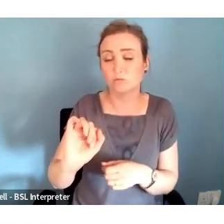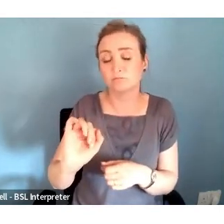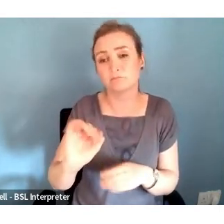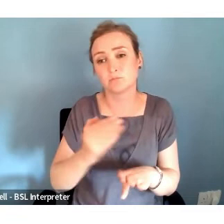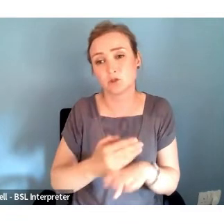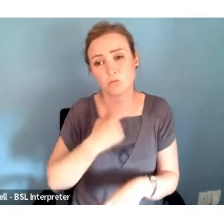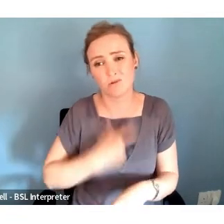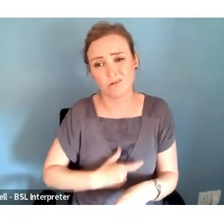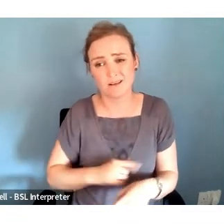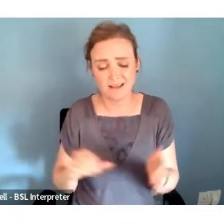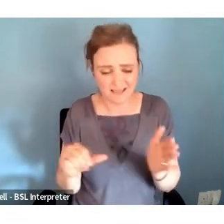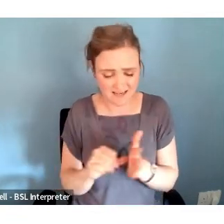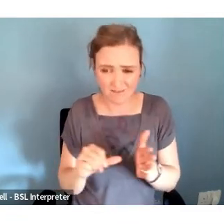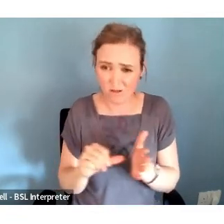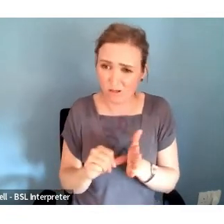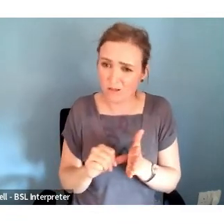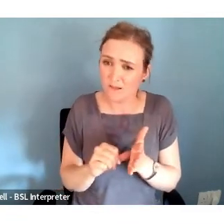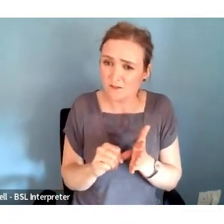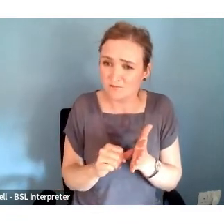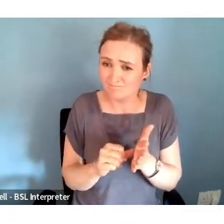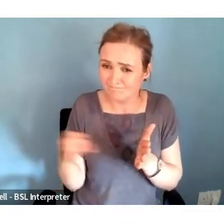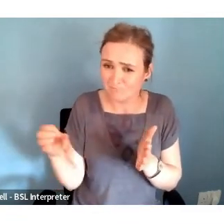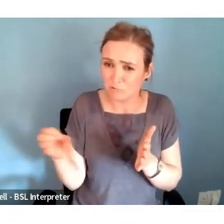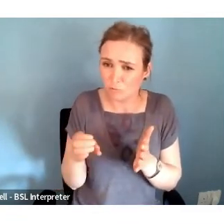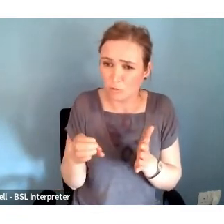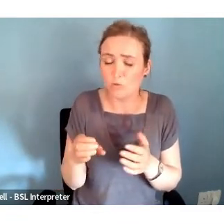might splash out in a print in